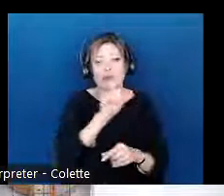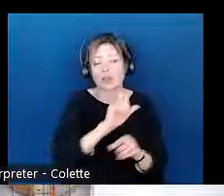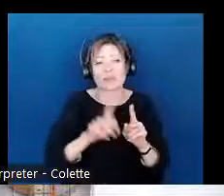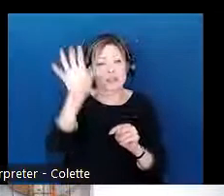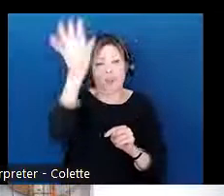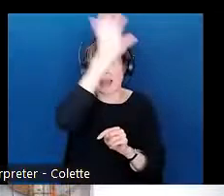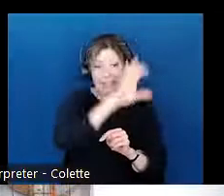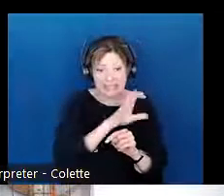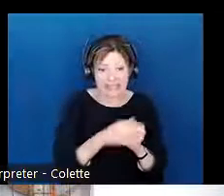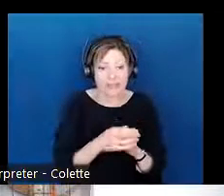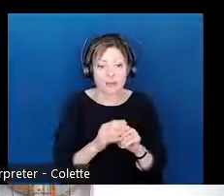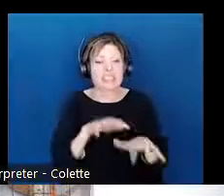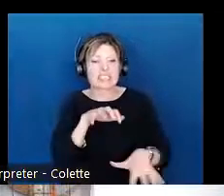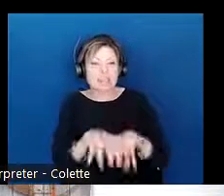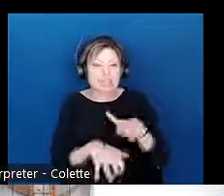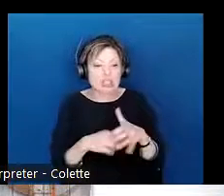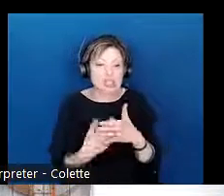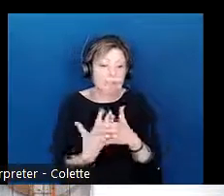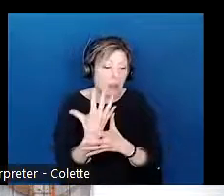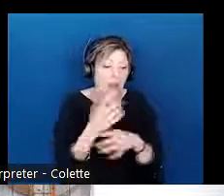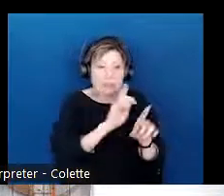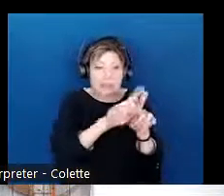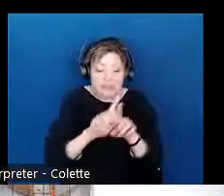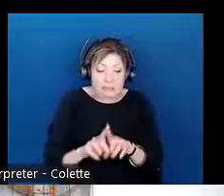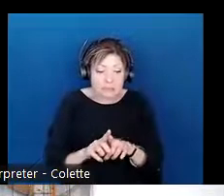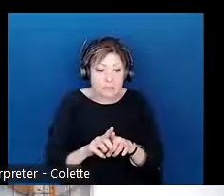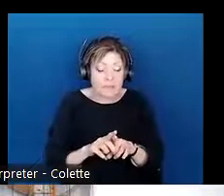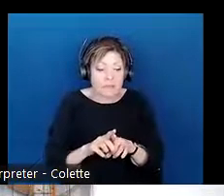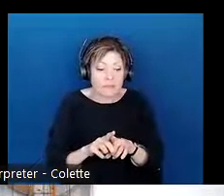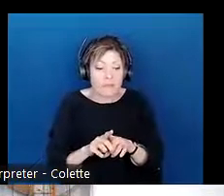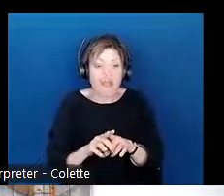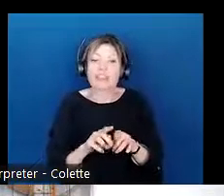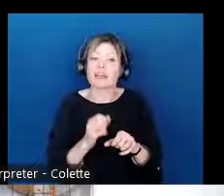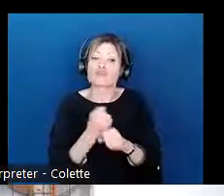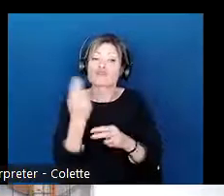some different species different plants and did some little graphic paintings of them